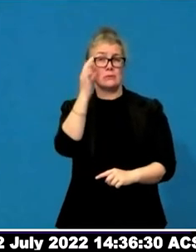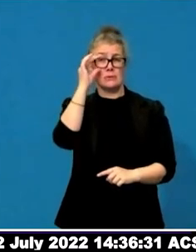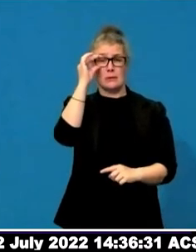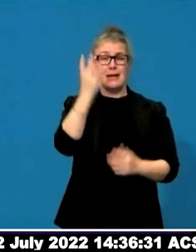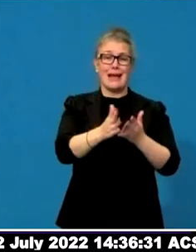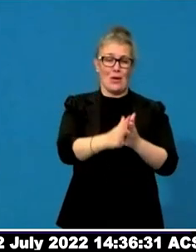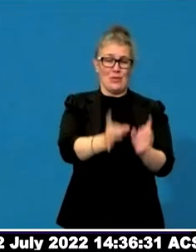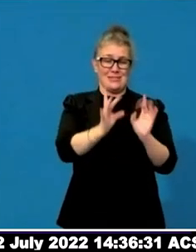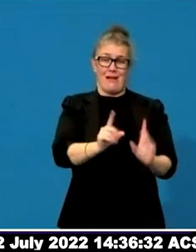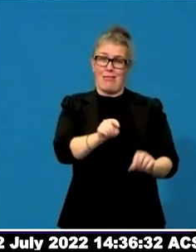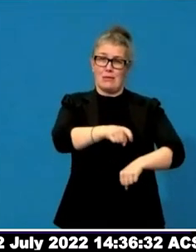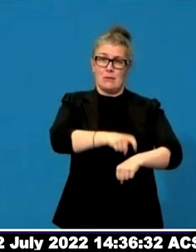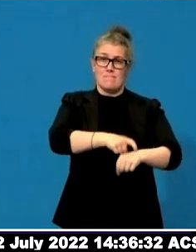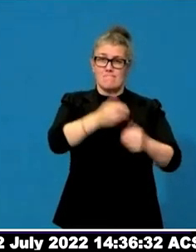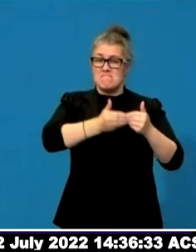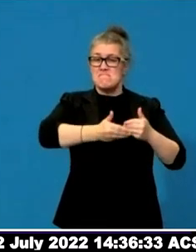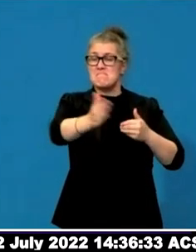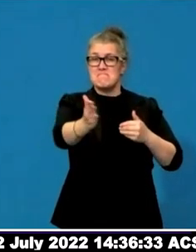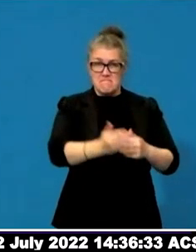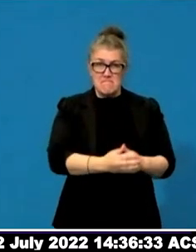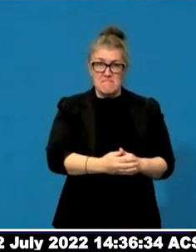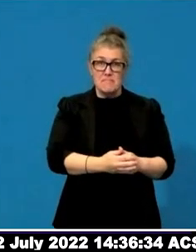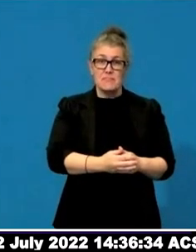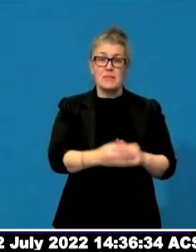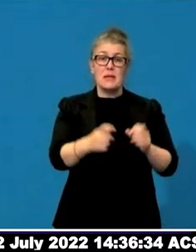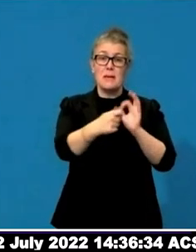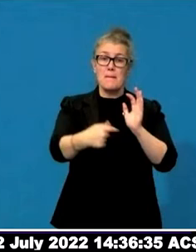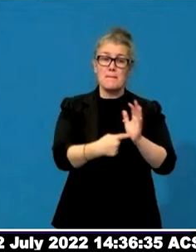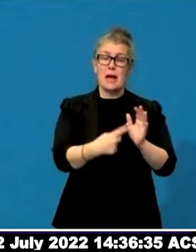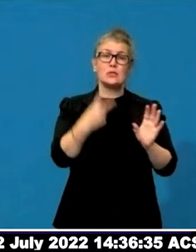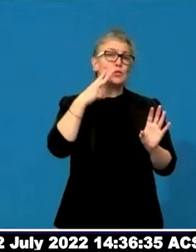But it was two years ago, when I was defending my position